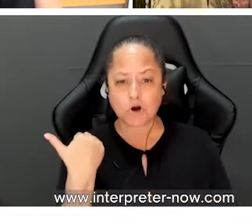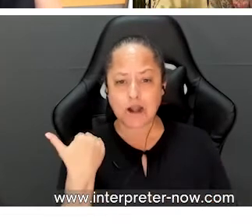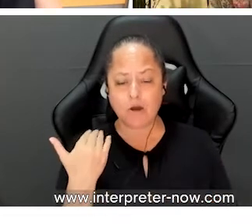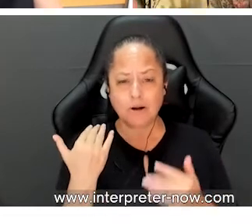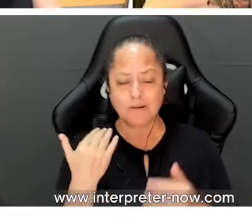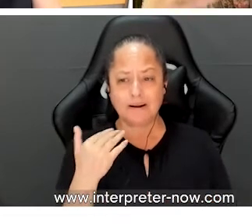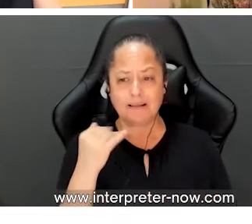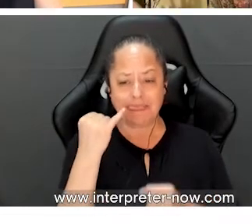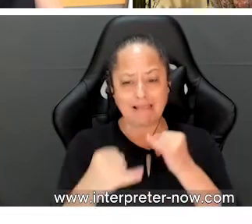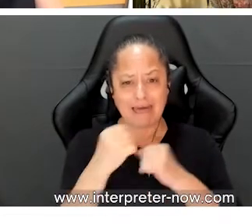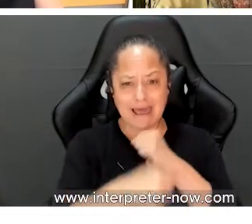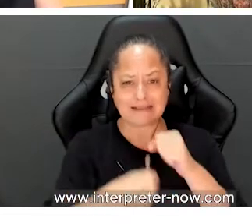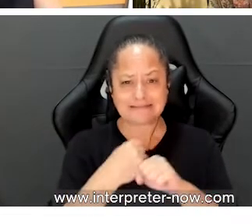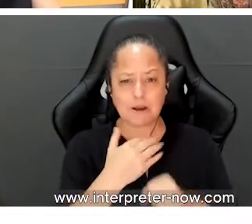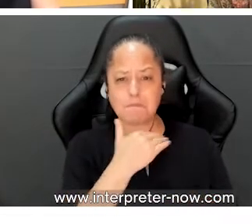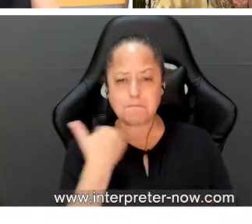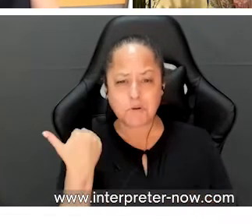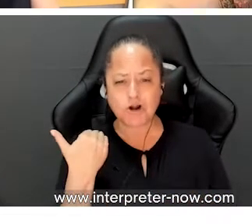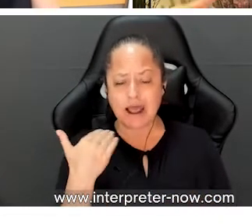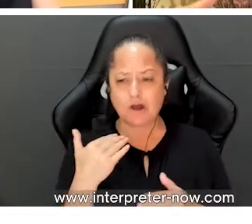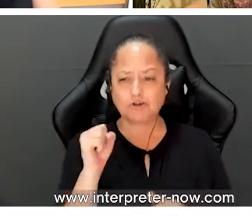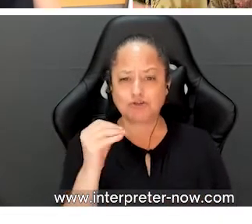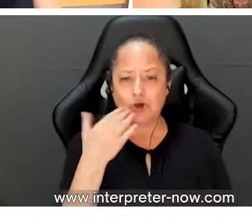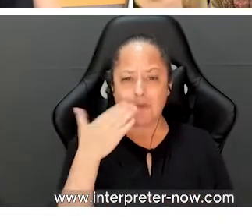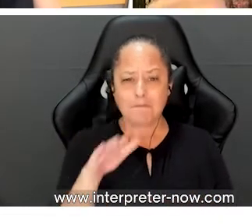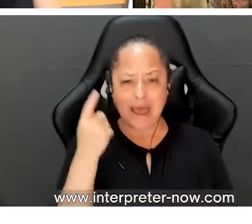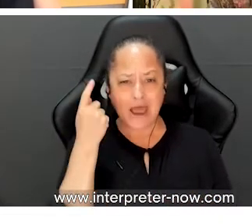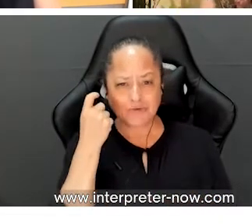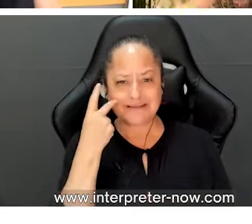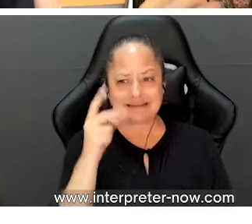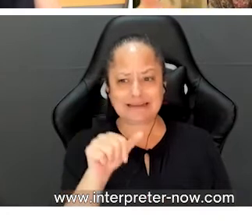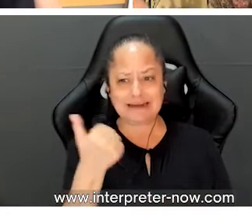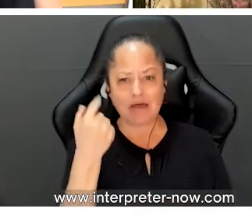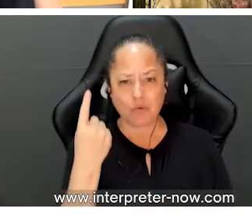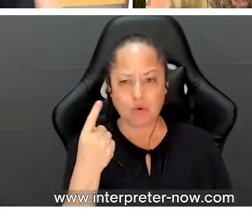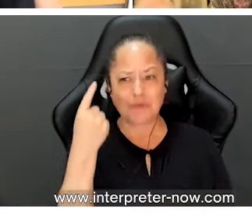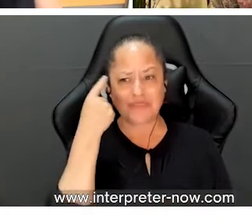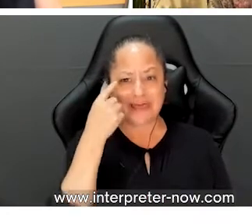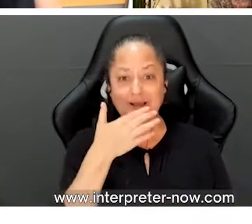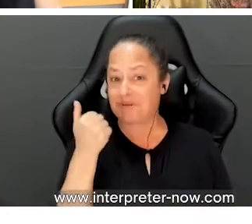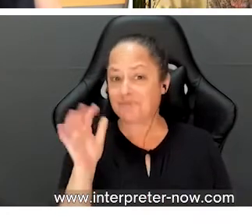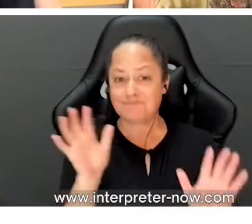In the last years, burnout has been so bad, and I recently just seen another one that's like, oh, we think it's better. Nope, it's still worse.